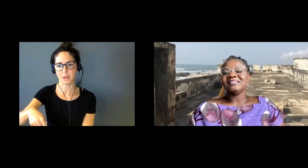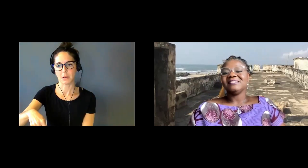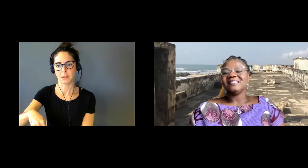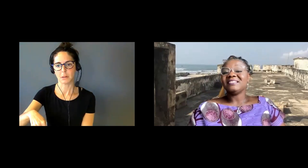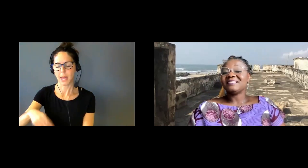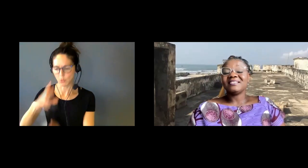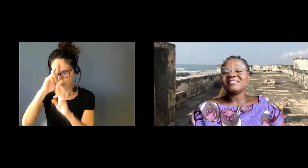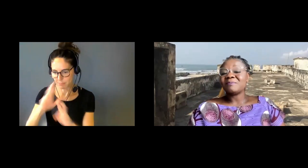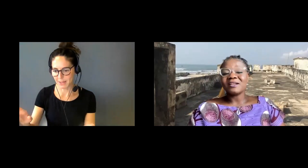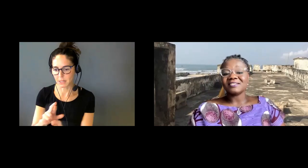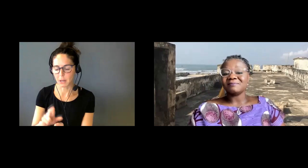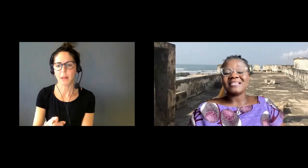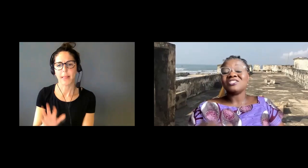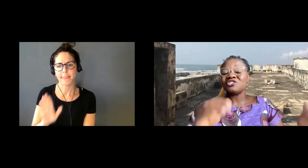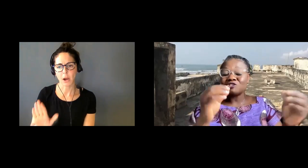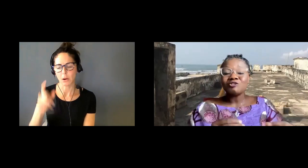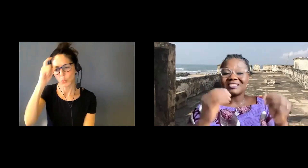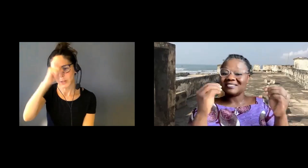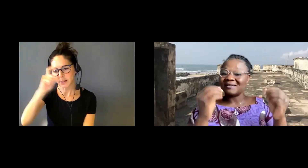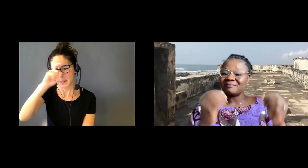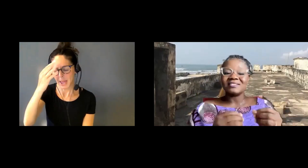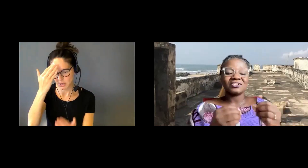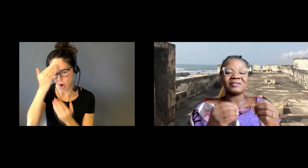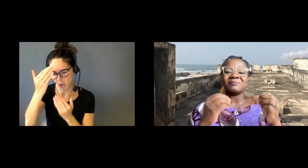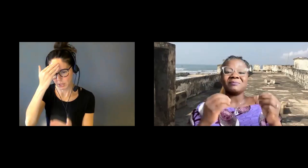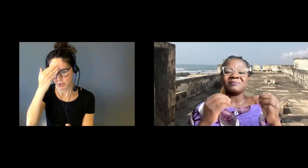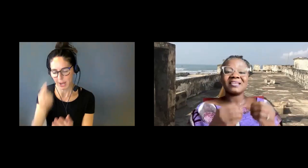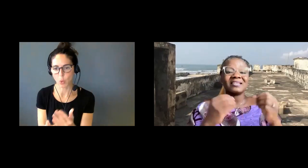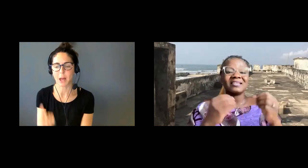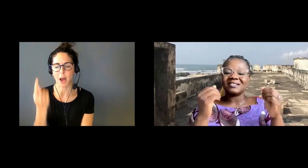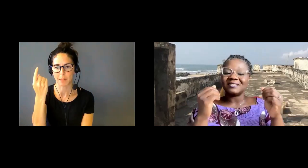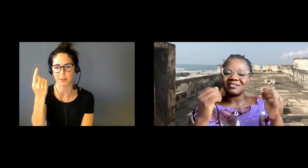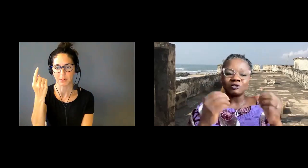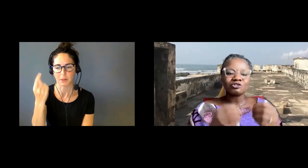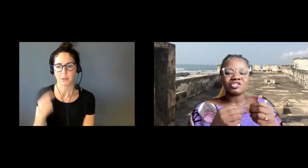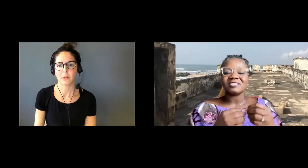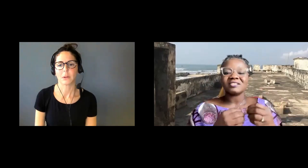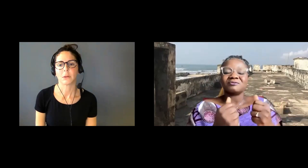It's a partnership, and it should as I mentioned already be braided in the social justice